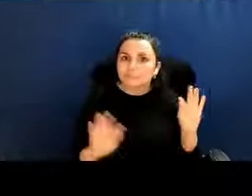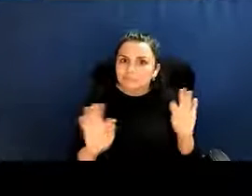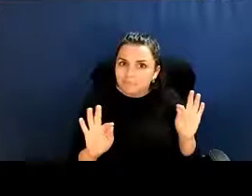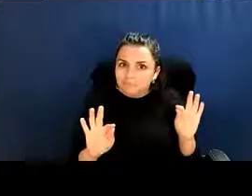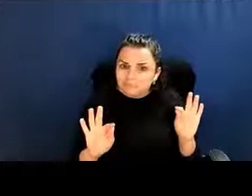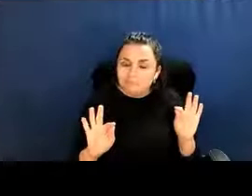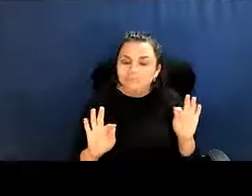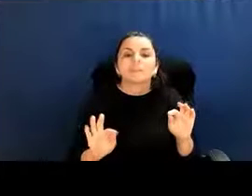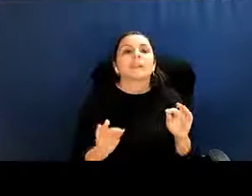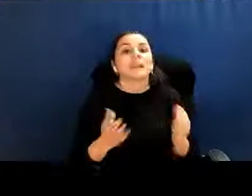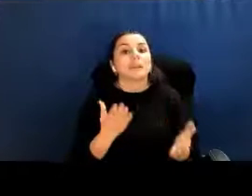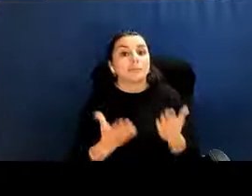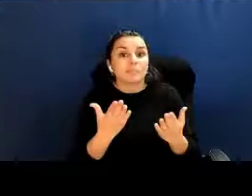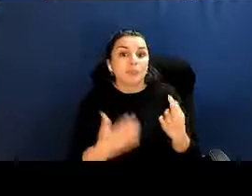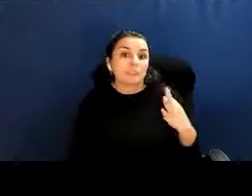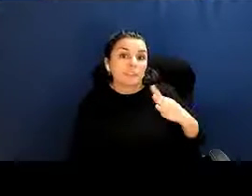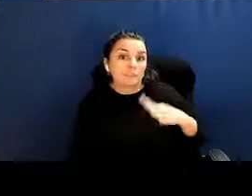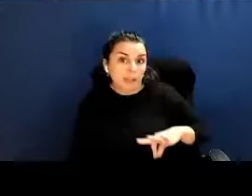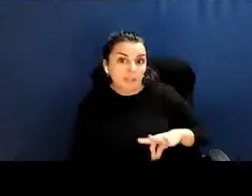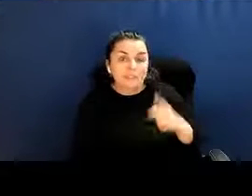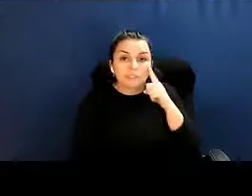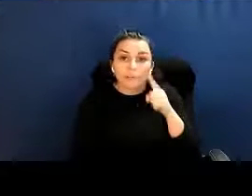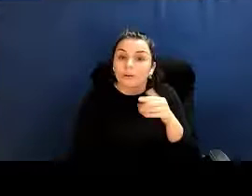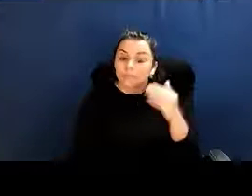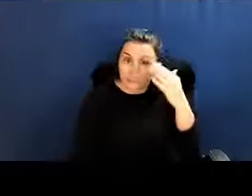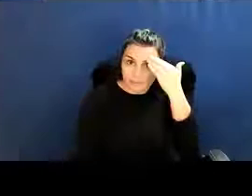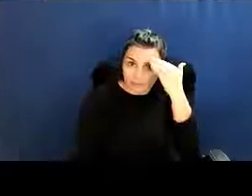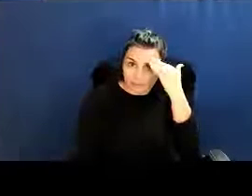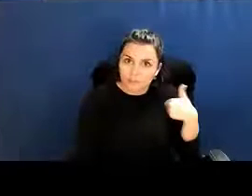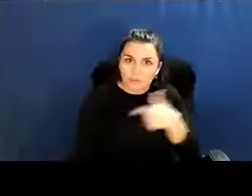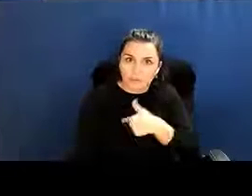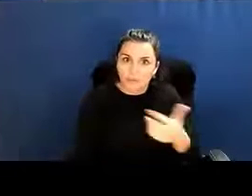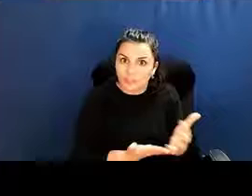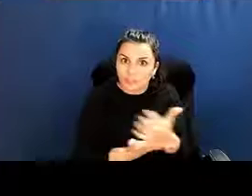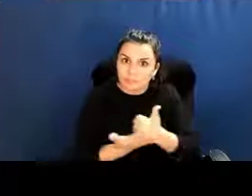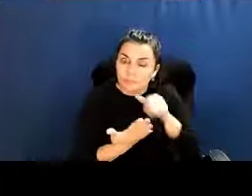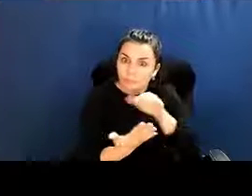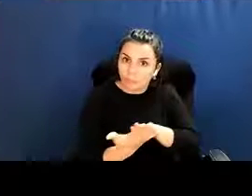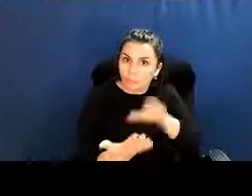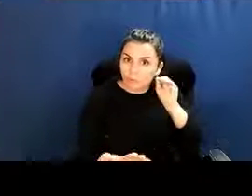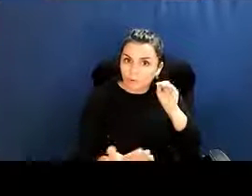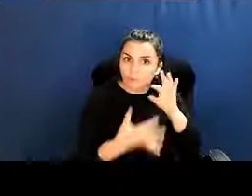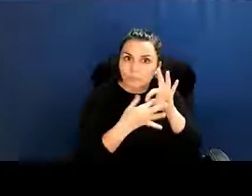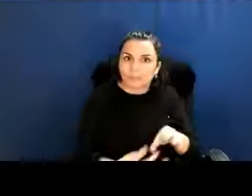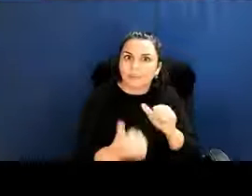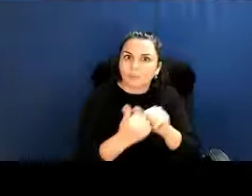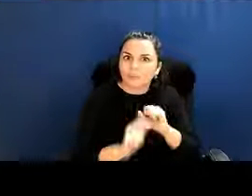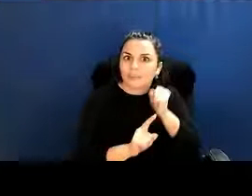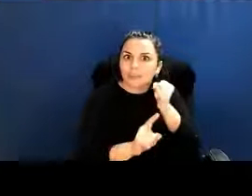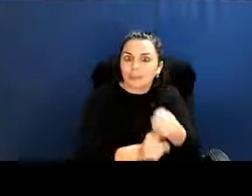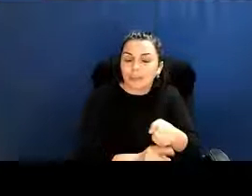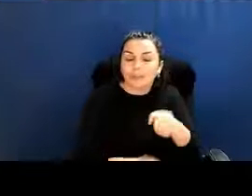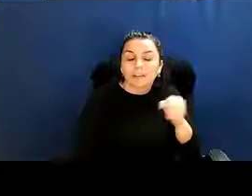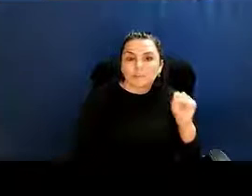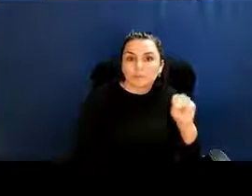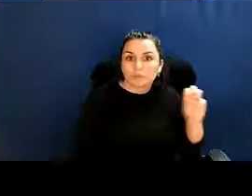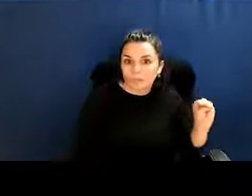perhaps the benefit of the knowledge to be gained about the impact of social media use on teenage mental health